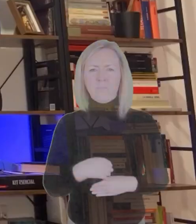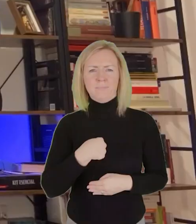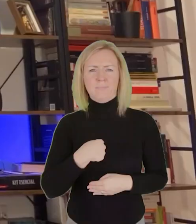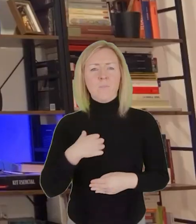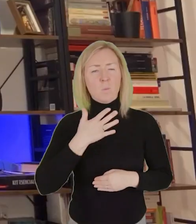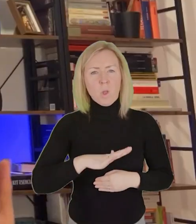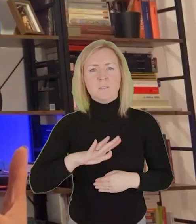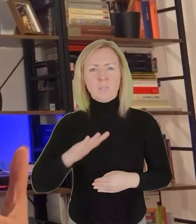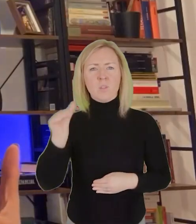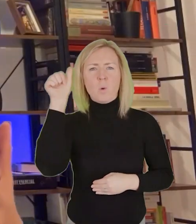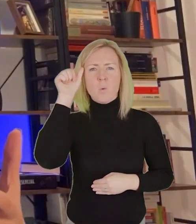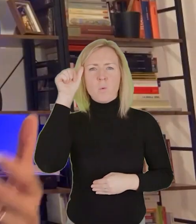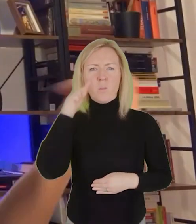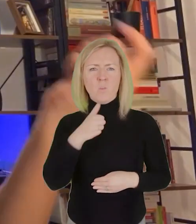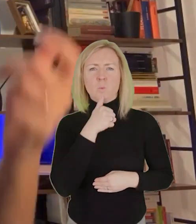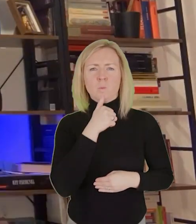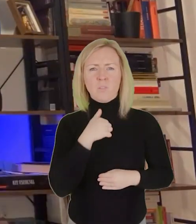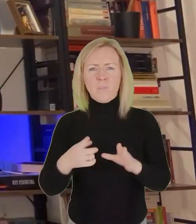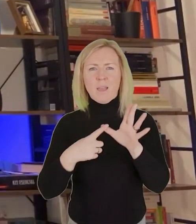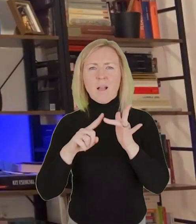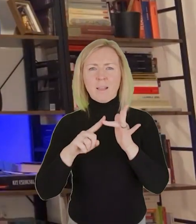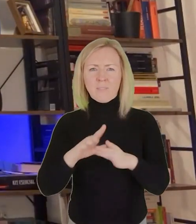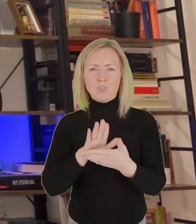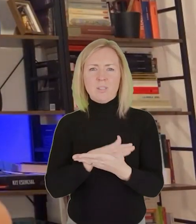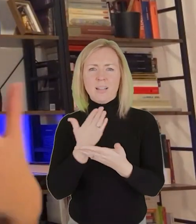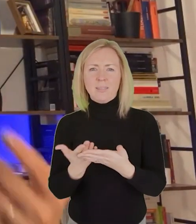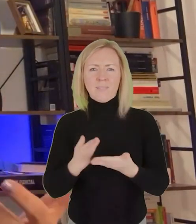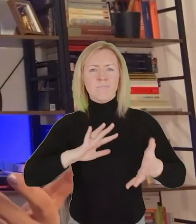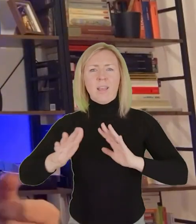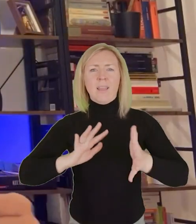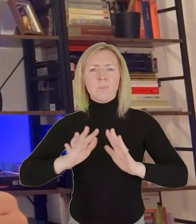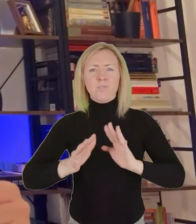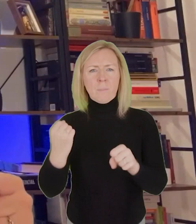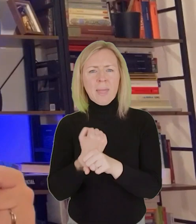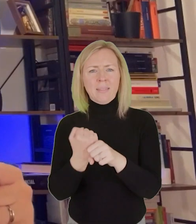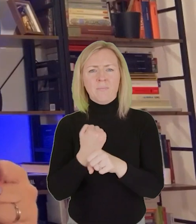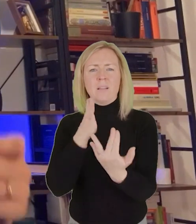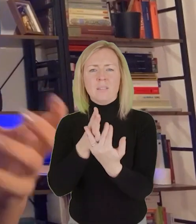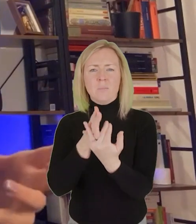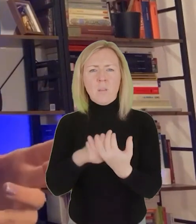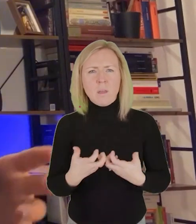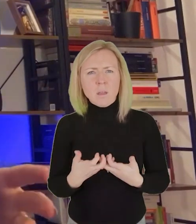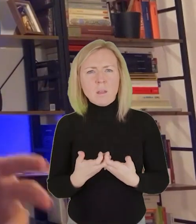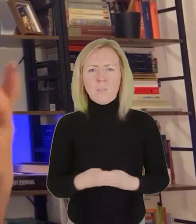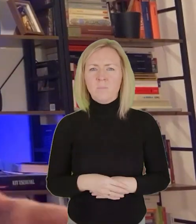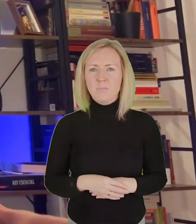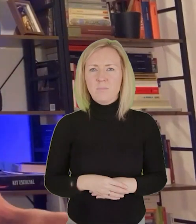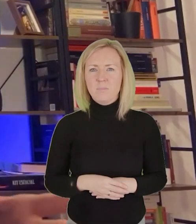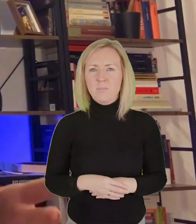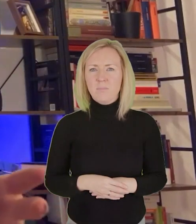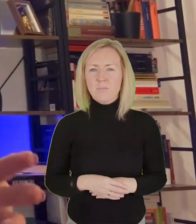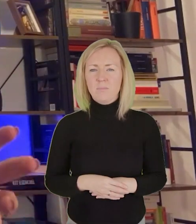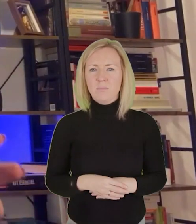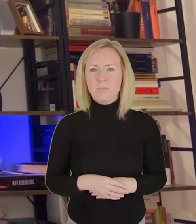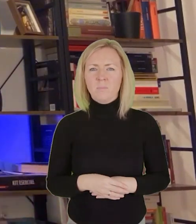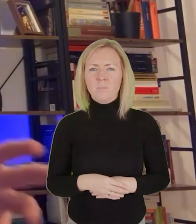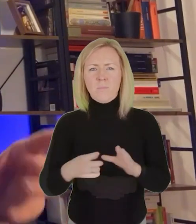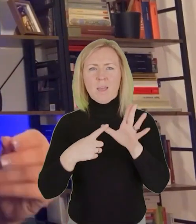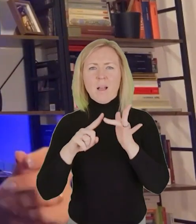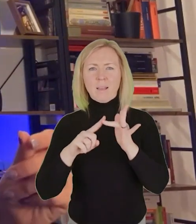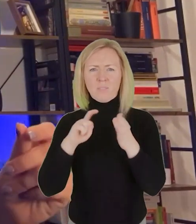Sally, actually, I think that so many people that are listening might be wondering how do you use AI to translate and make this content accessible and how has AI evolved in the